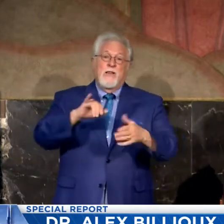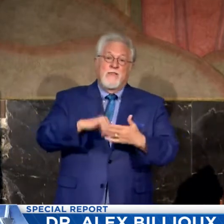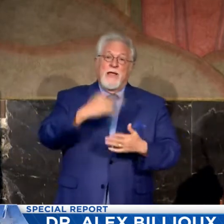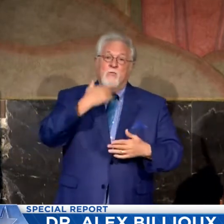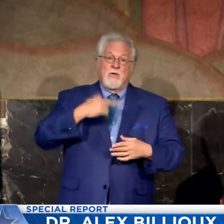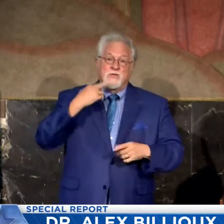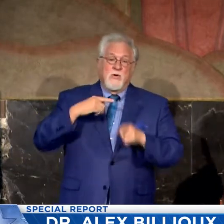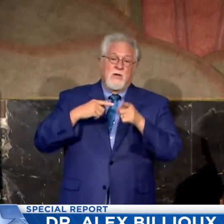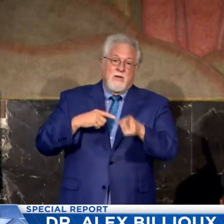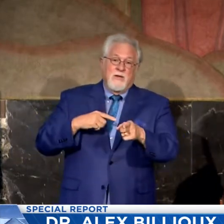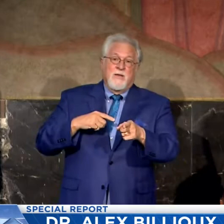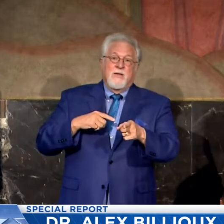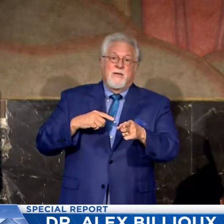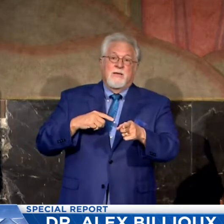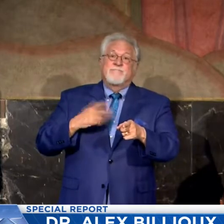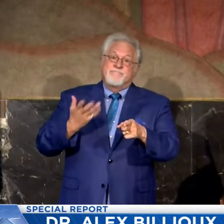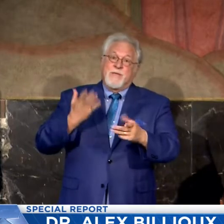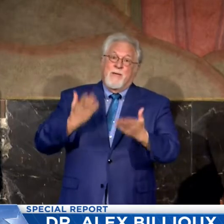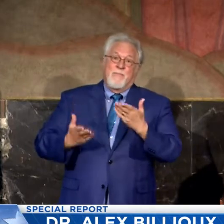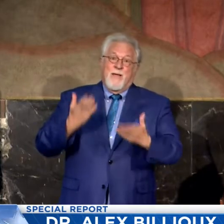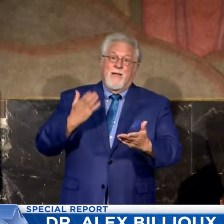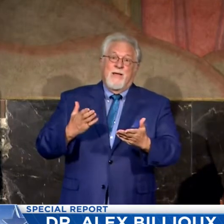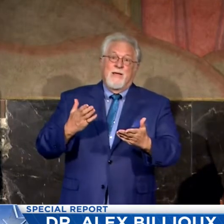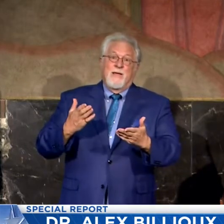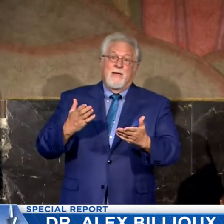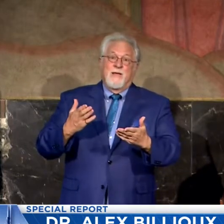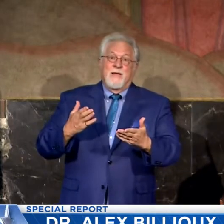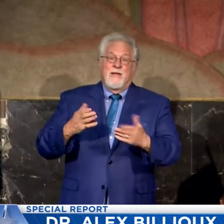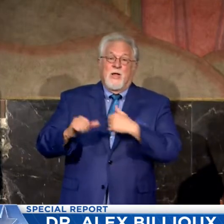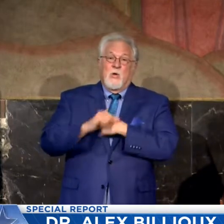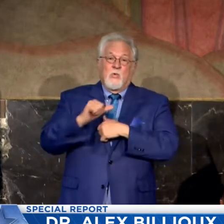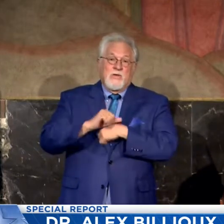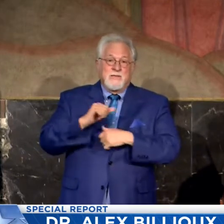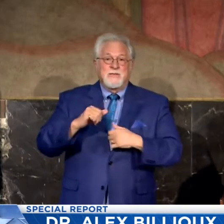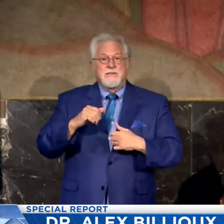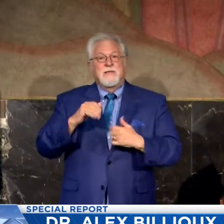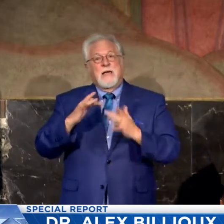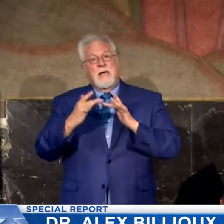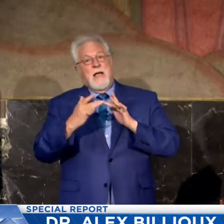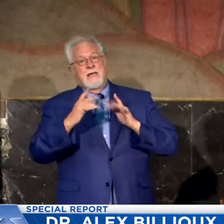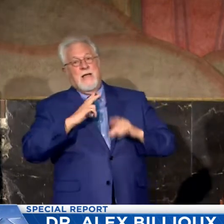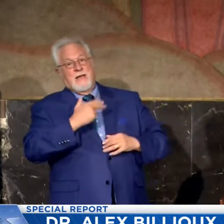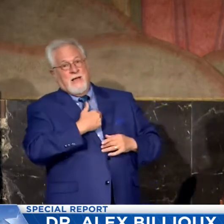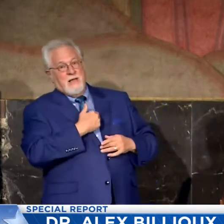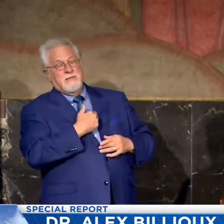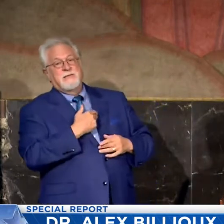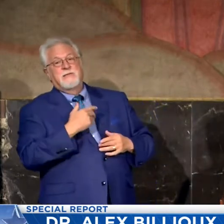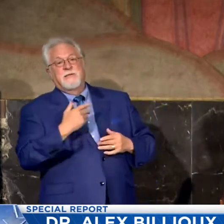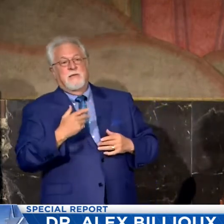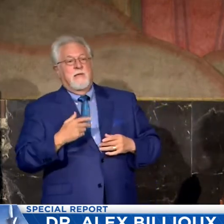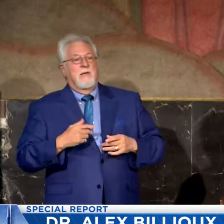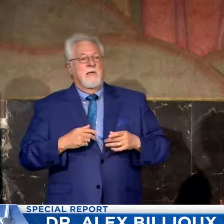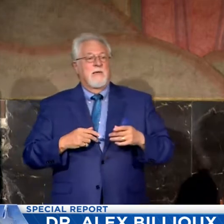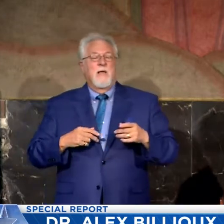AN OUTBREAK AT A RESTAURANT AND POTENTIAL RISK TO OTHERS THAT MIGHT HAVE EATEN AT THE RESTAURANT. IN THAT CASE, WOULD YOU GIVE INFORMATION TO THE GENERAL PUBLIC .